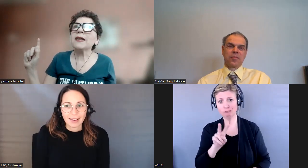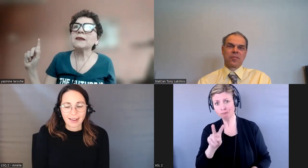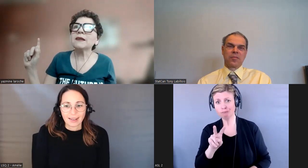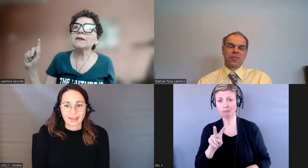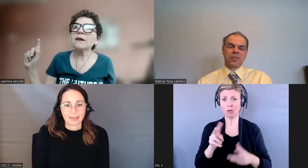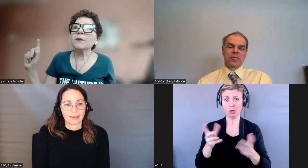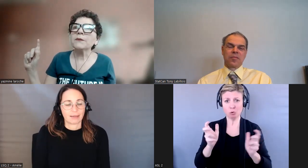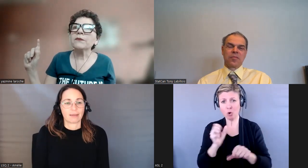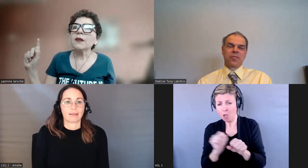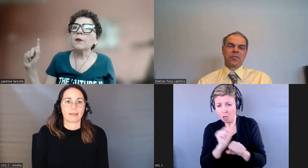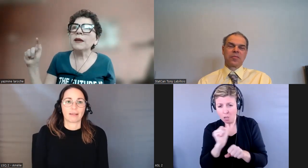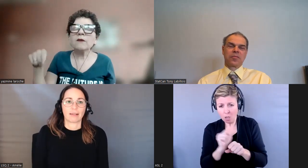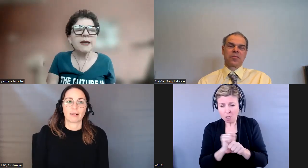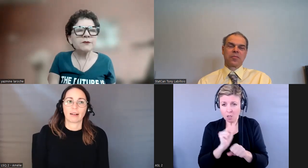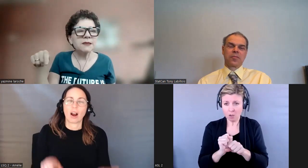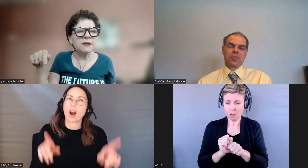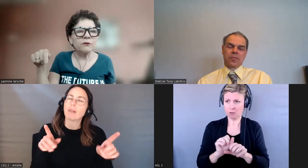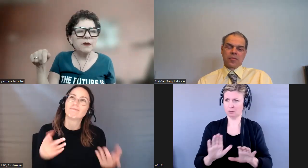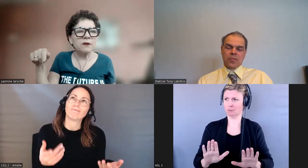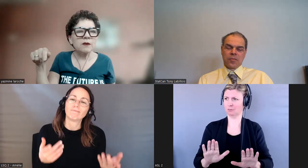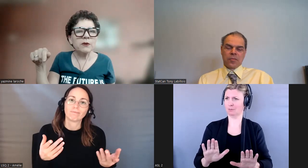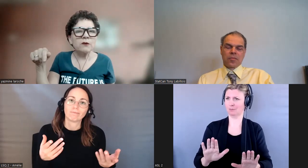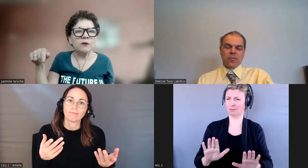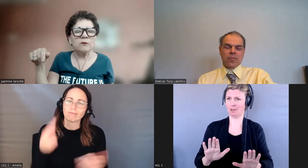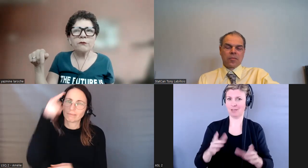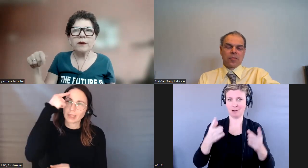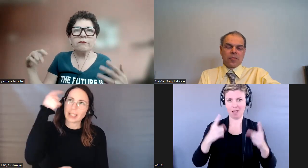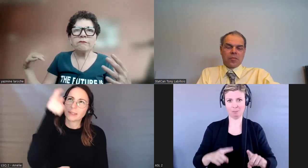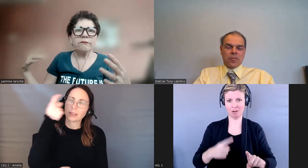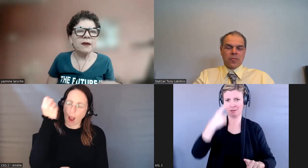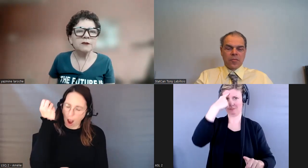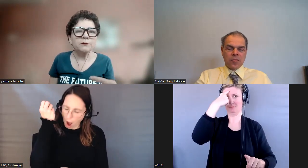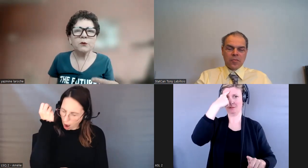head and I thought but I don't have to sit in front of the computer from eight to four